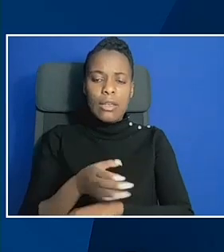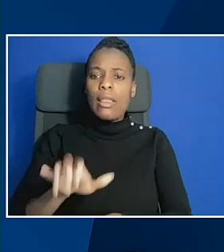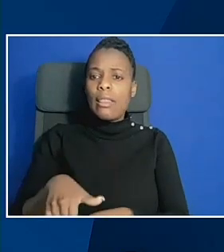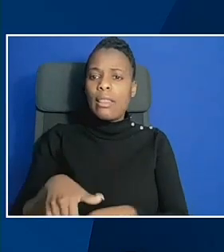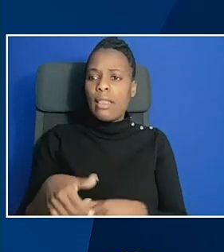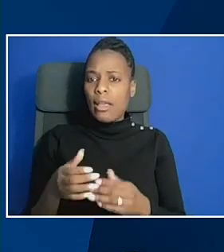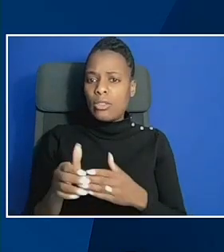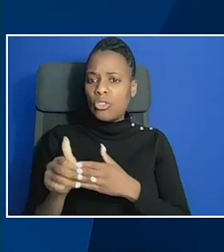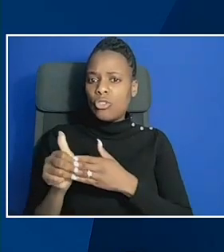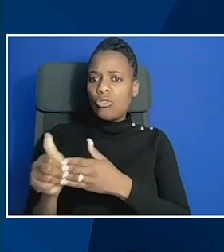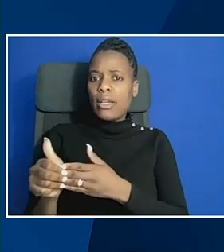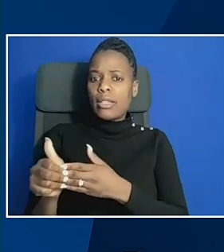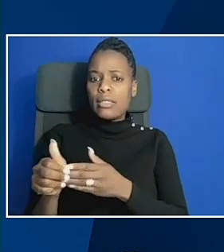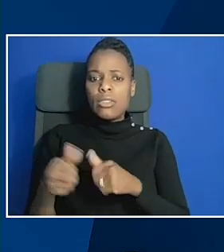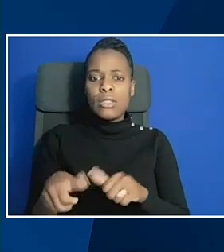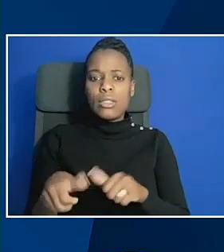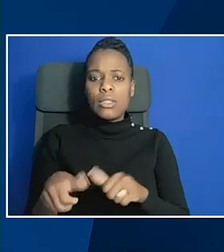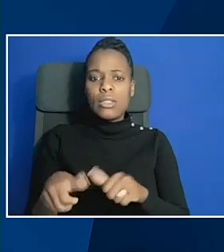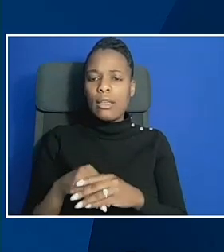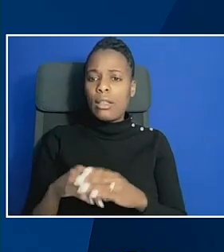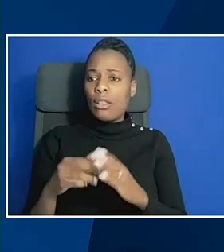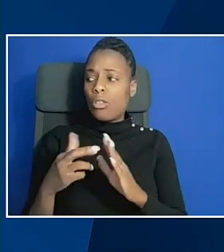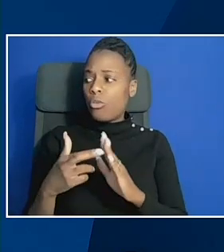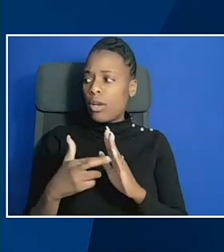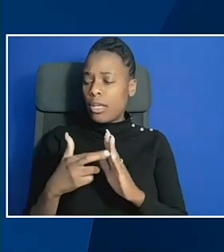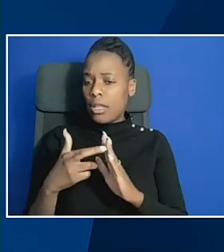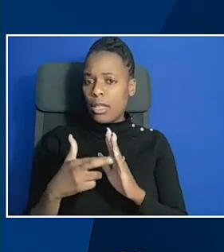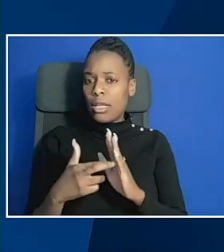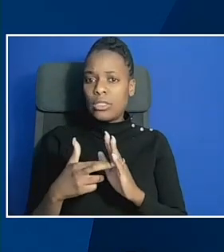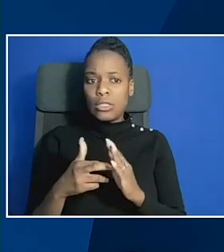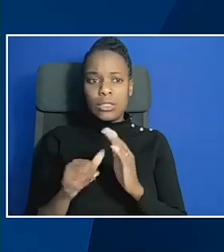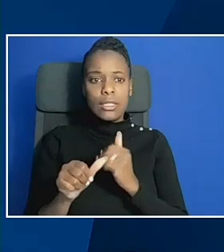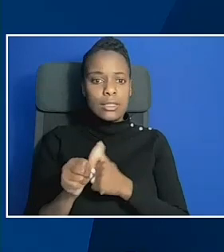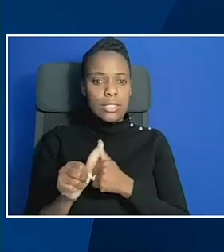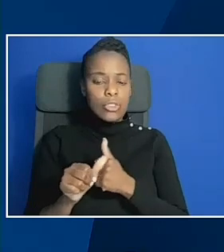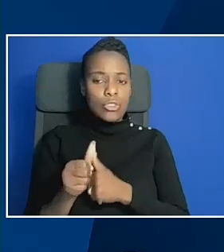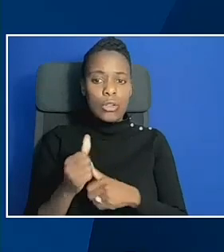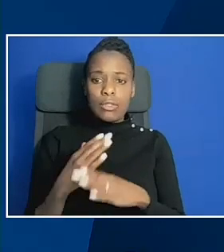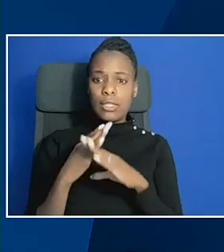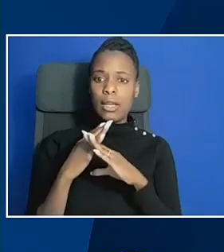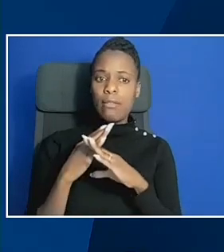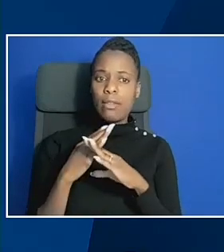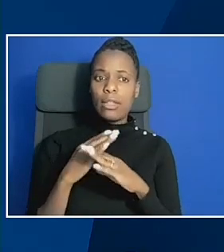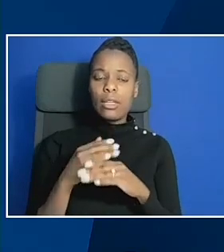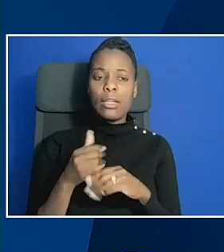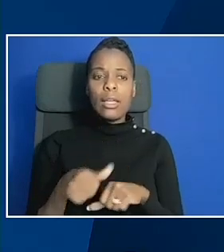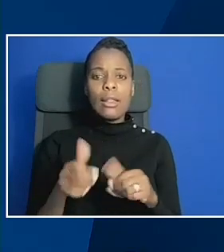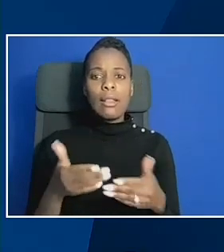regulations that there's a danger of stifling that, is there anything that could be done affirmatively in that